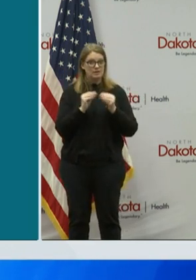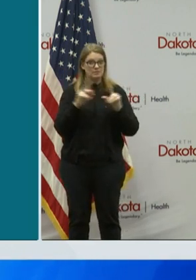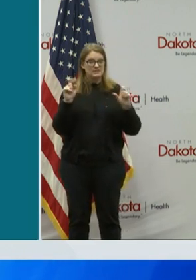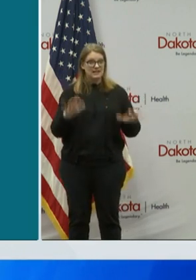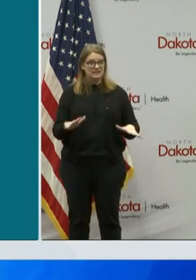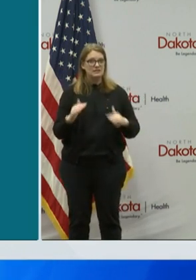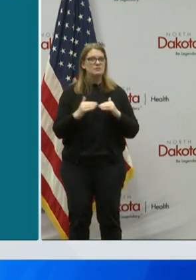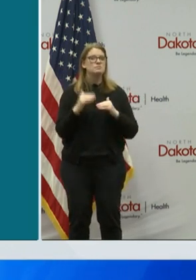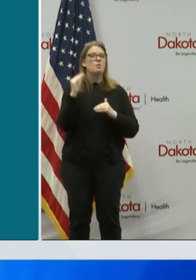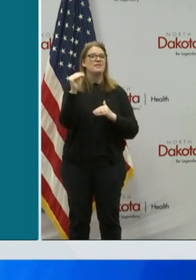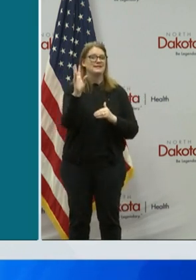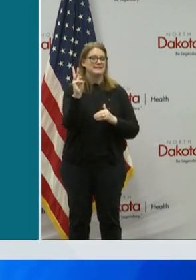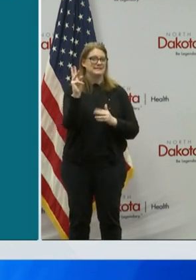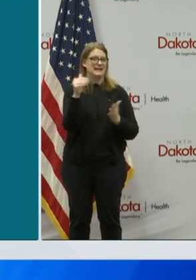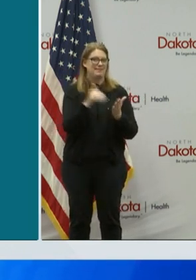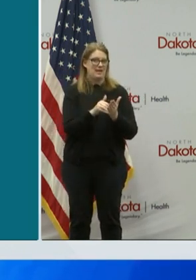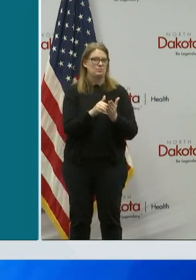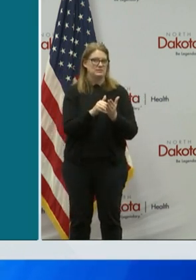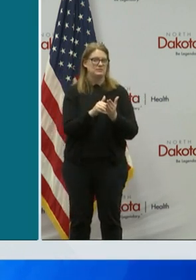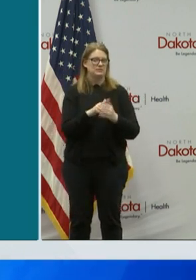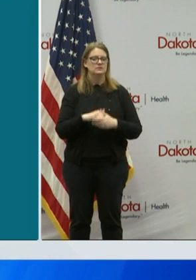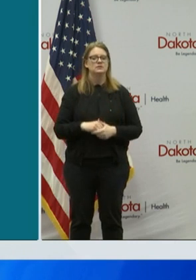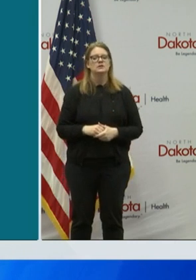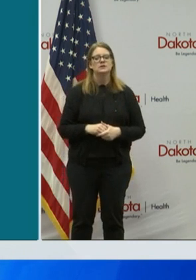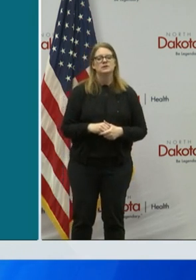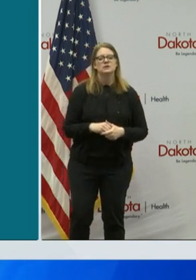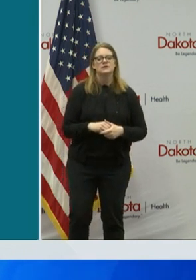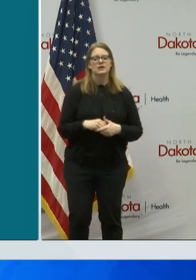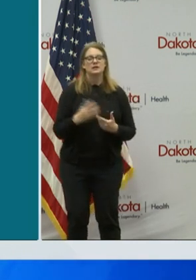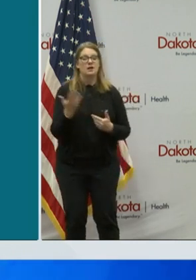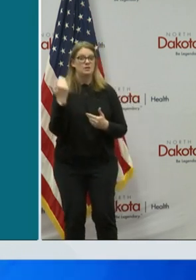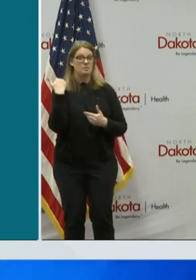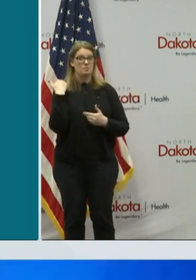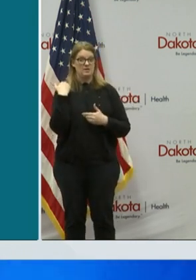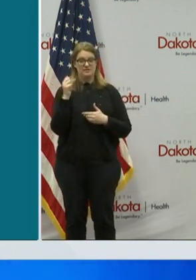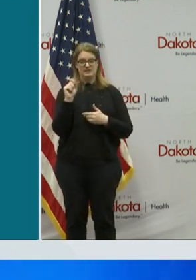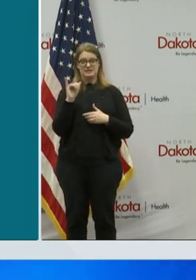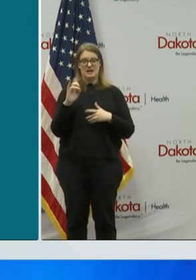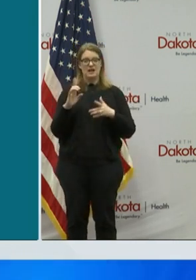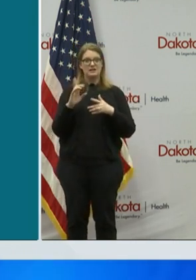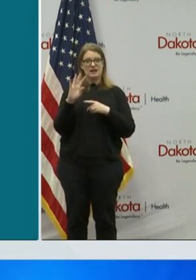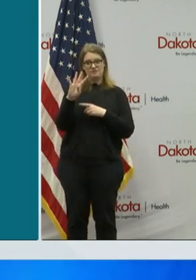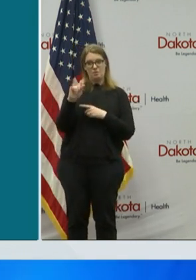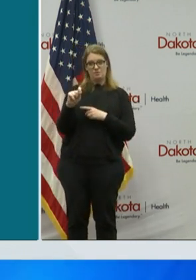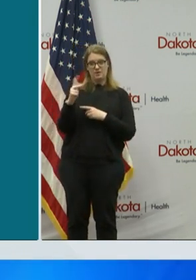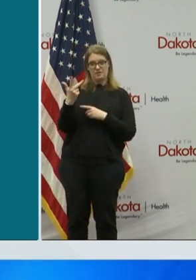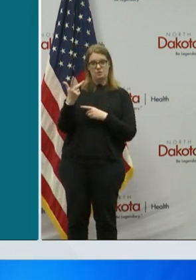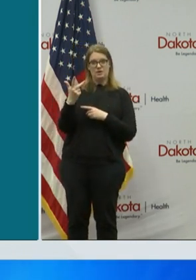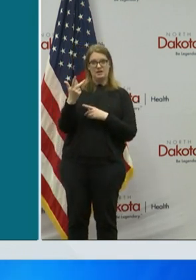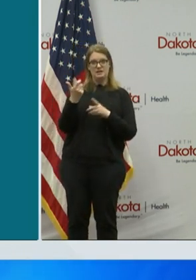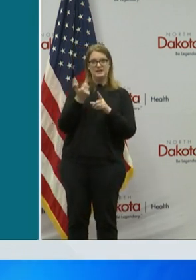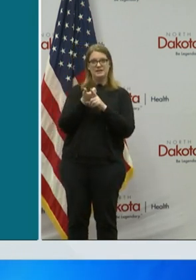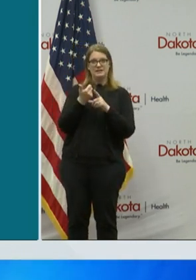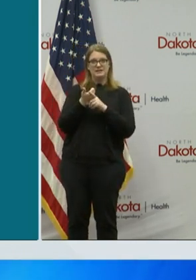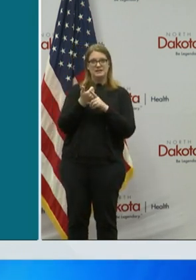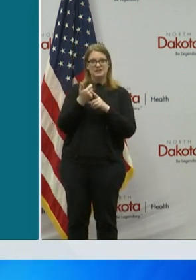WE HAVE NOW PASSED THROUGH THE 16,000 LEVEL IN TERMS OF TOTAL NUMBER OF TESTS. ON THE 4.3 THAT WAS ON THE